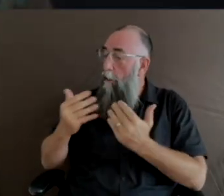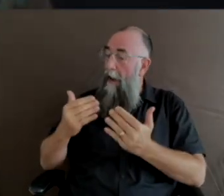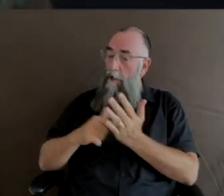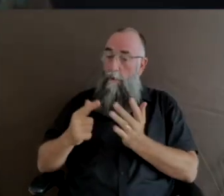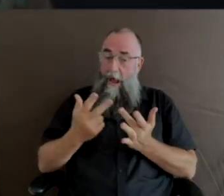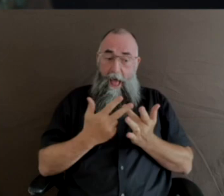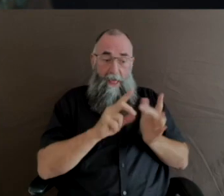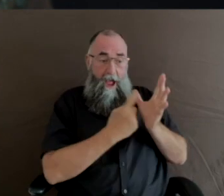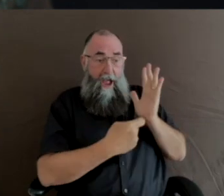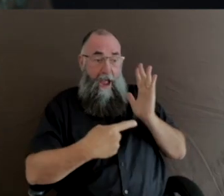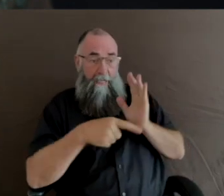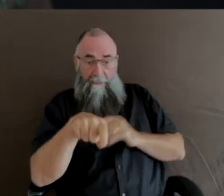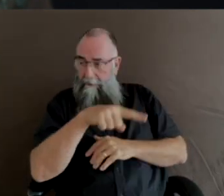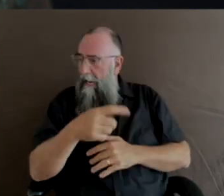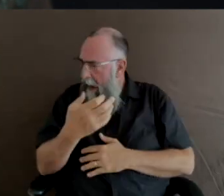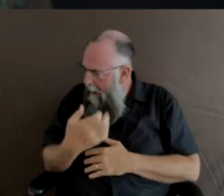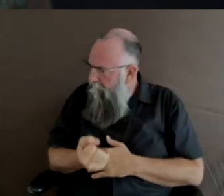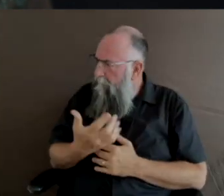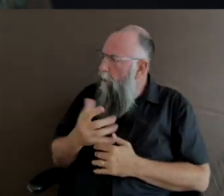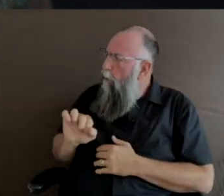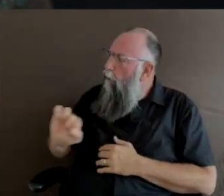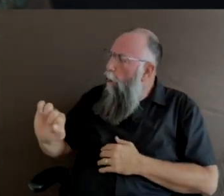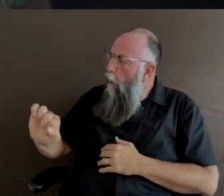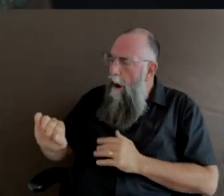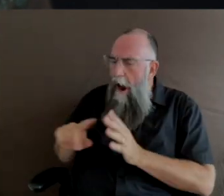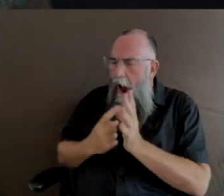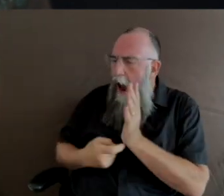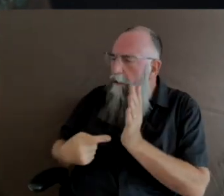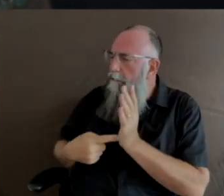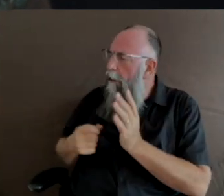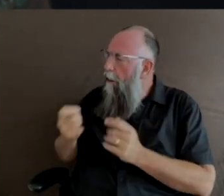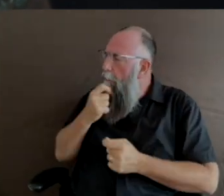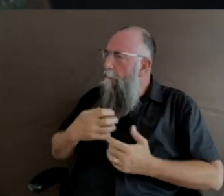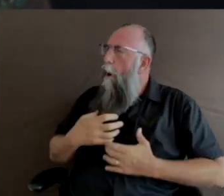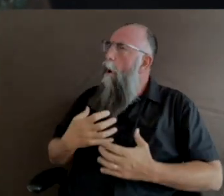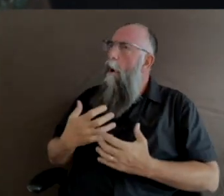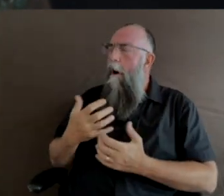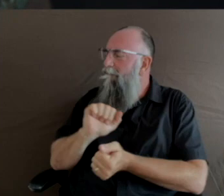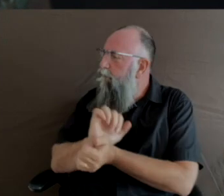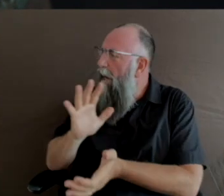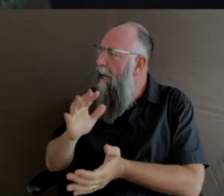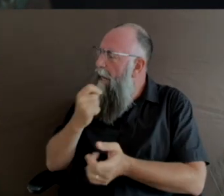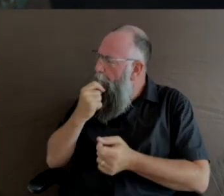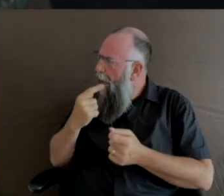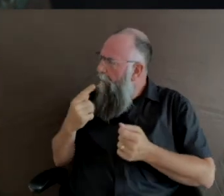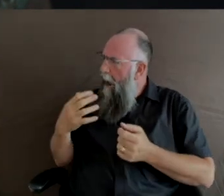And so it is a, it's a more complicated and a more freeing kind of context to work within.